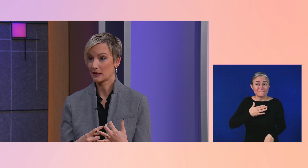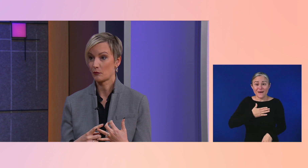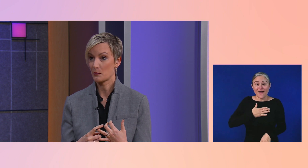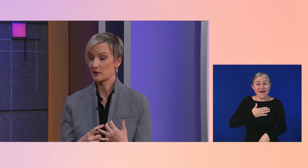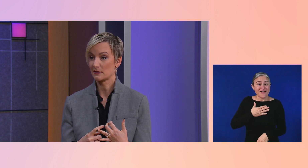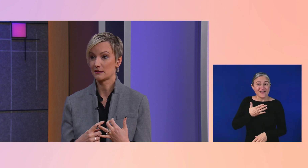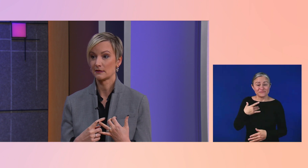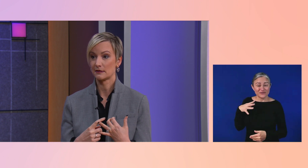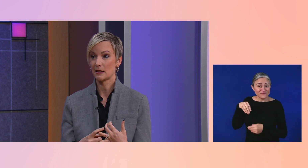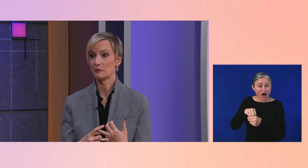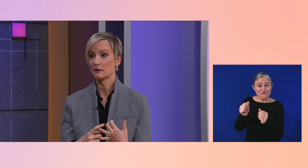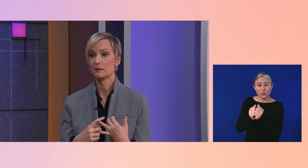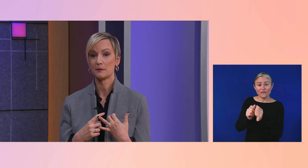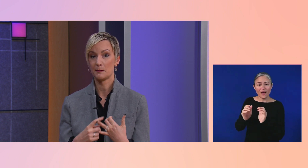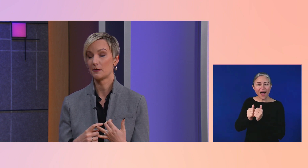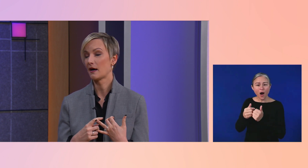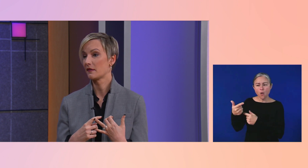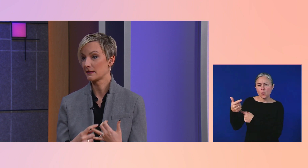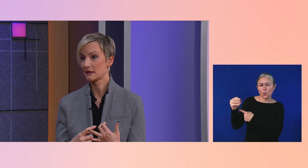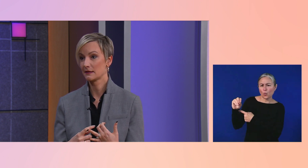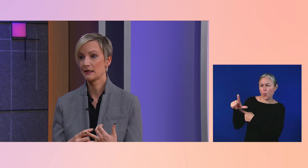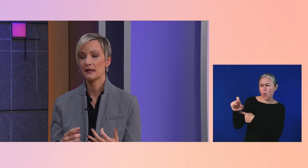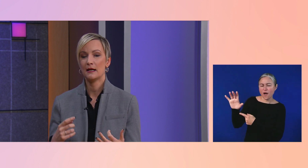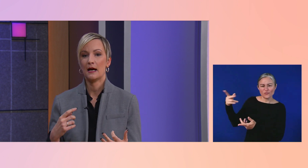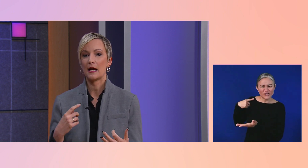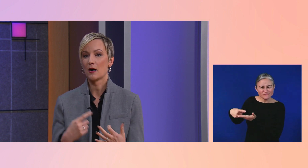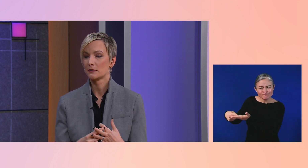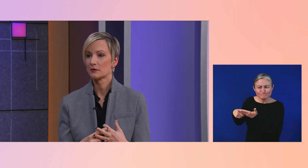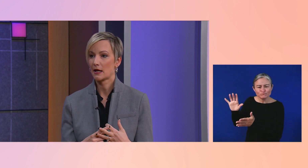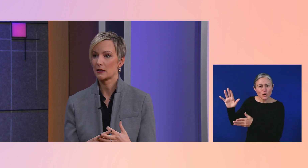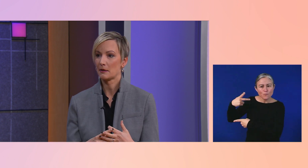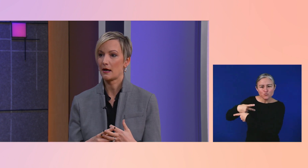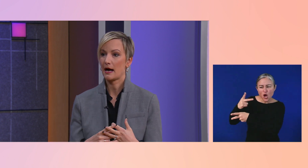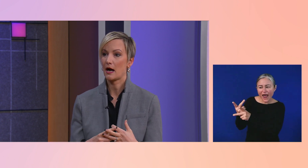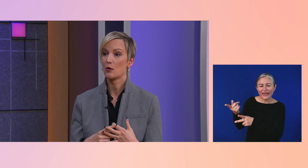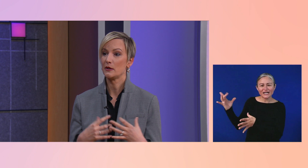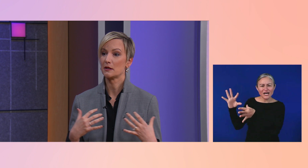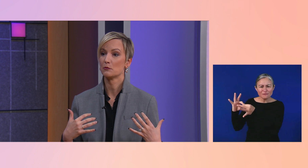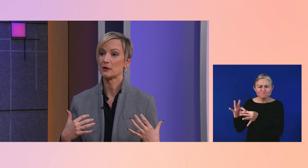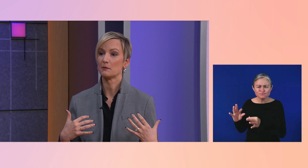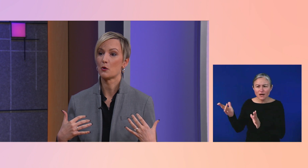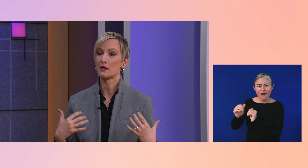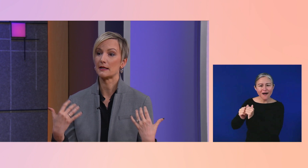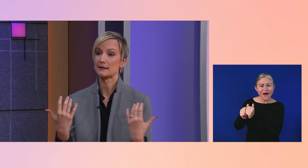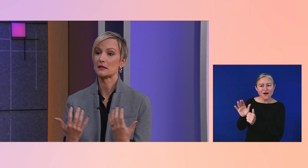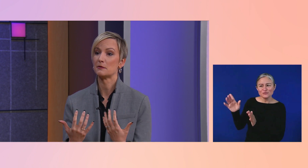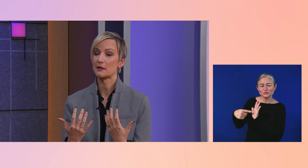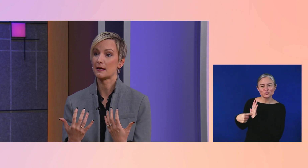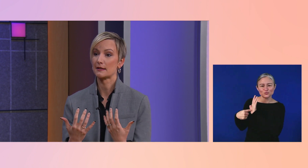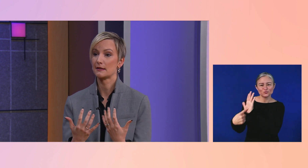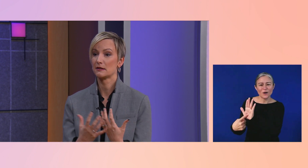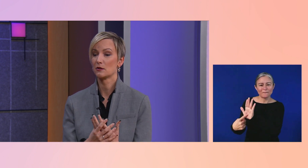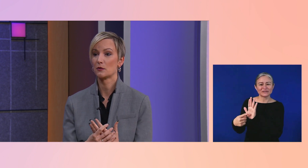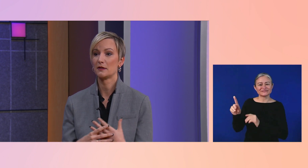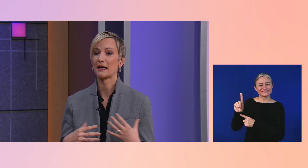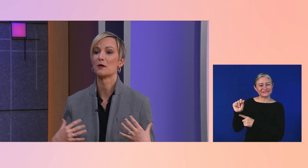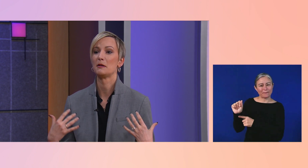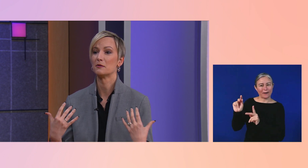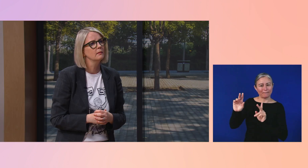and it represent disabled people authentically. Also talks about how we can bring more accessible content into the world and how people